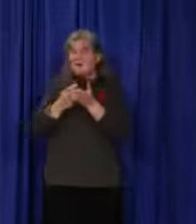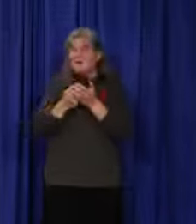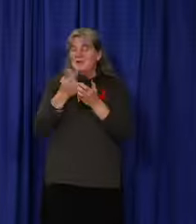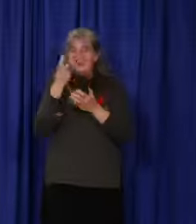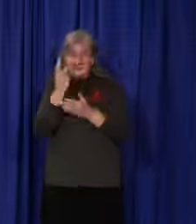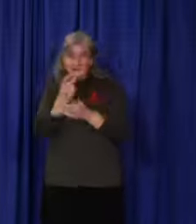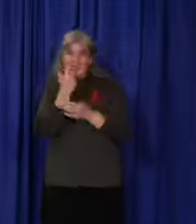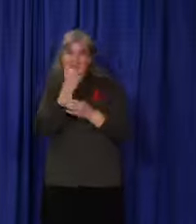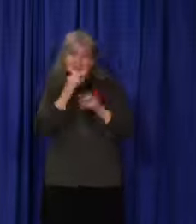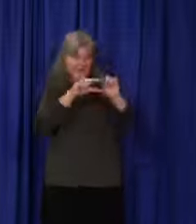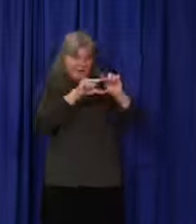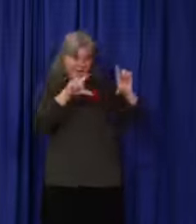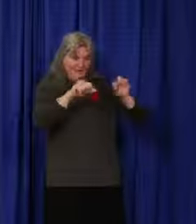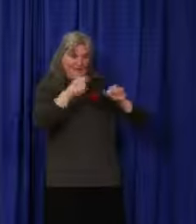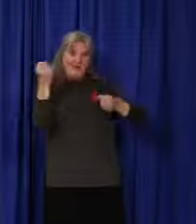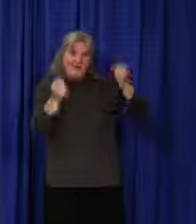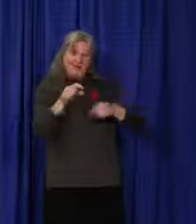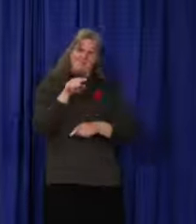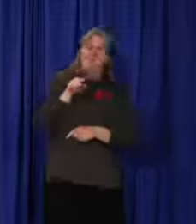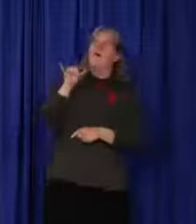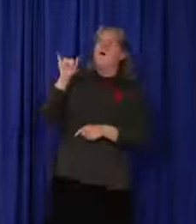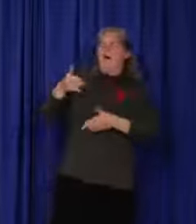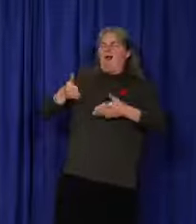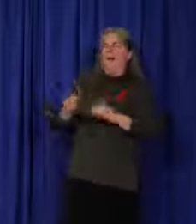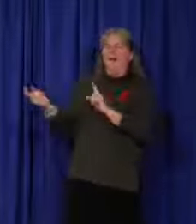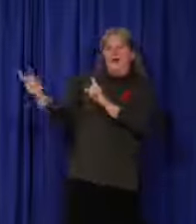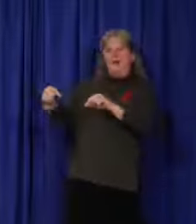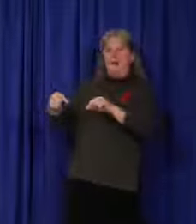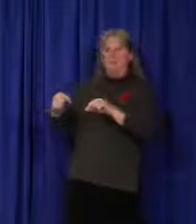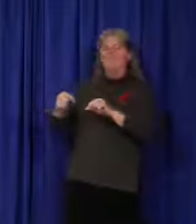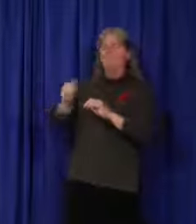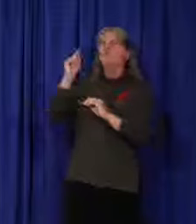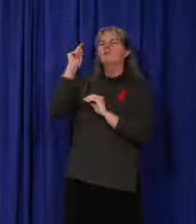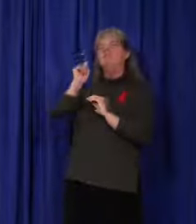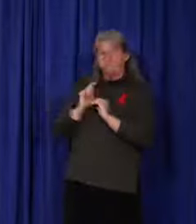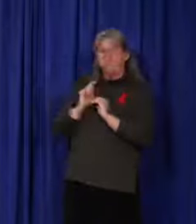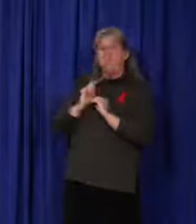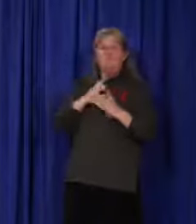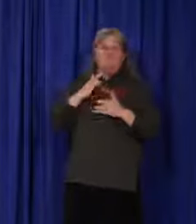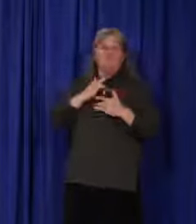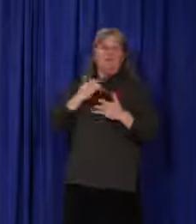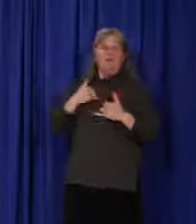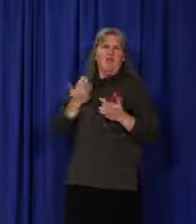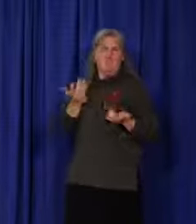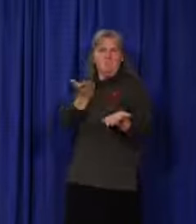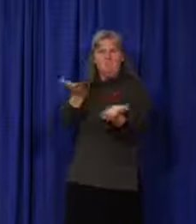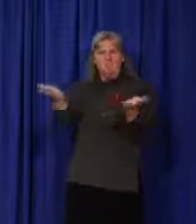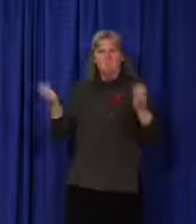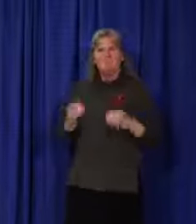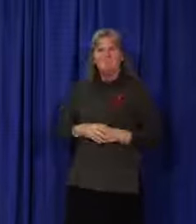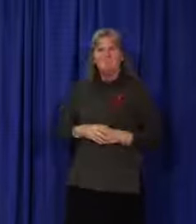Saturday, we will continue to require Canadians from provinces other than British Columbia and the two territories to